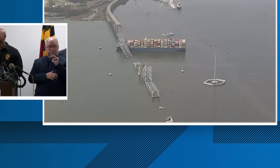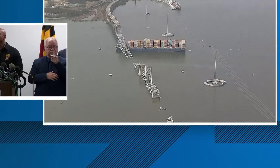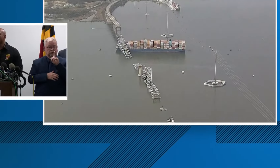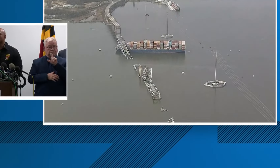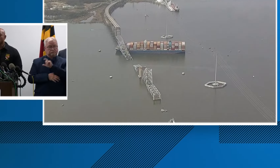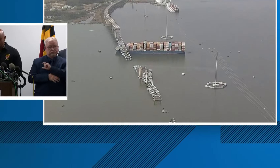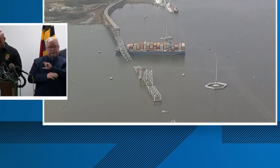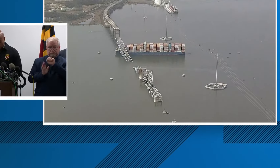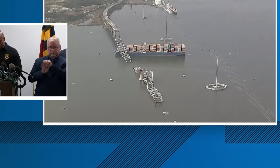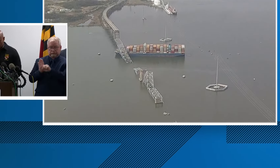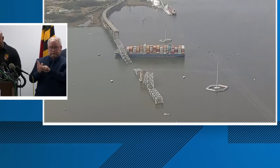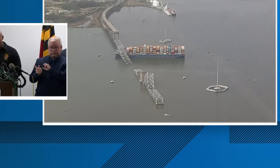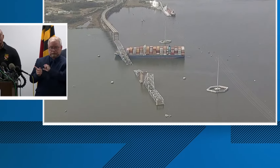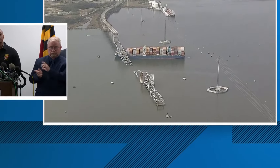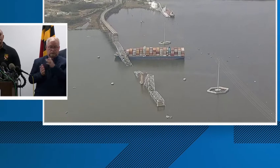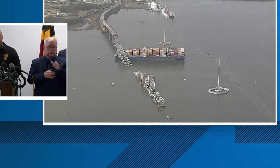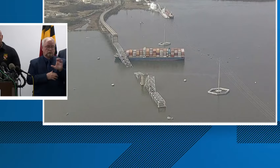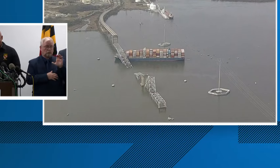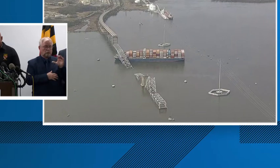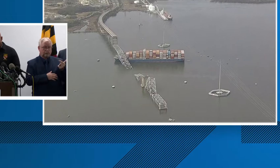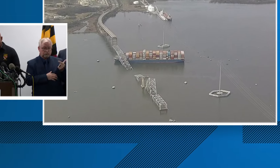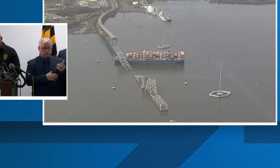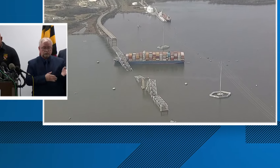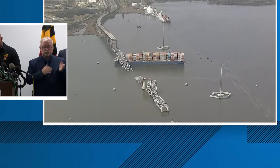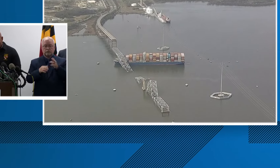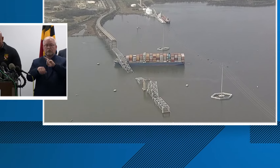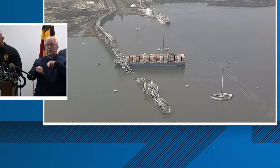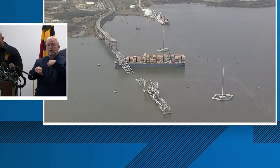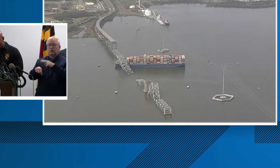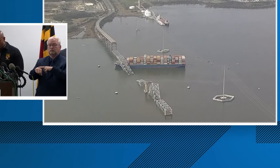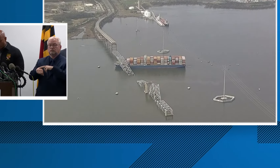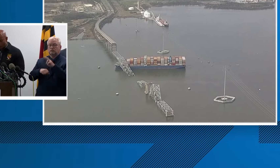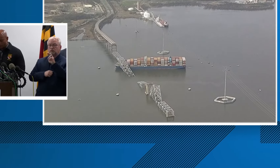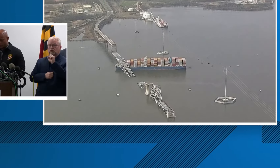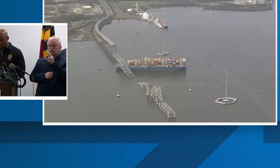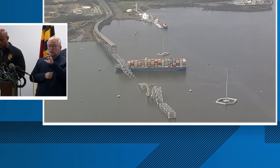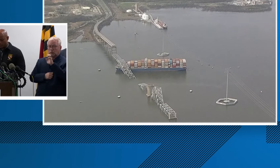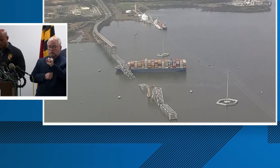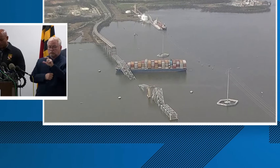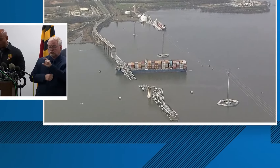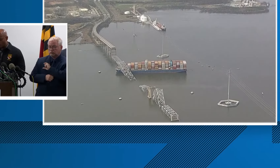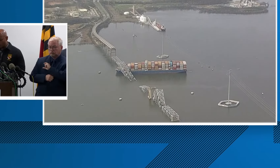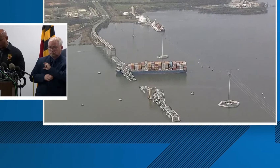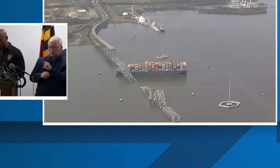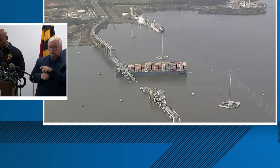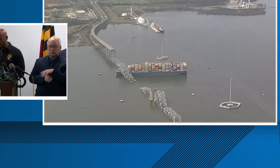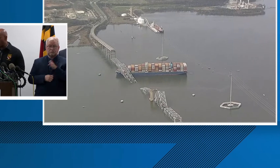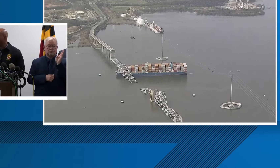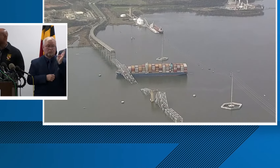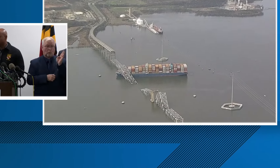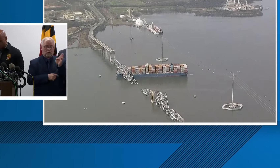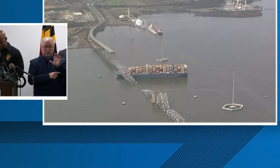the natural resources, police Baltimore City police departments in Baltimore County Baltimore City